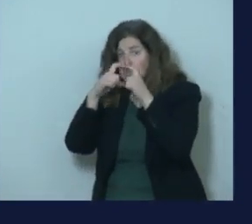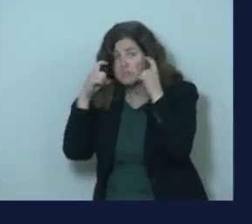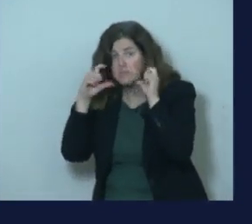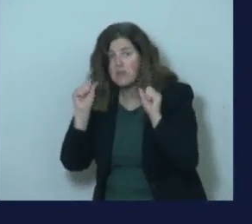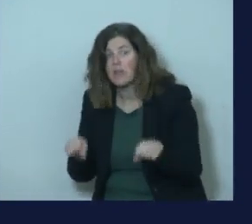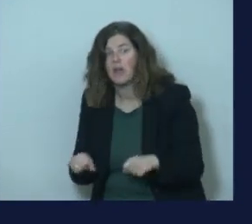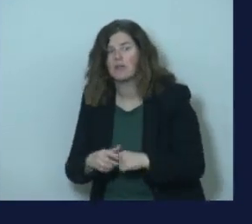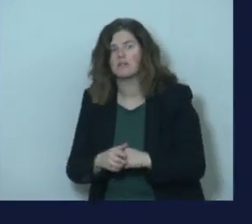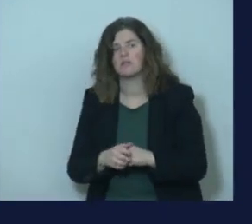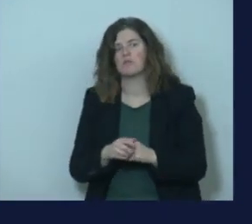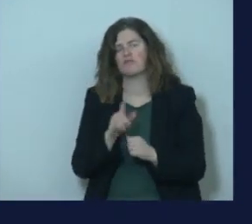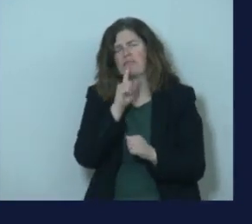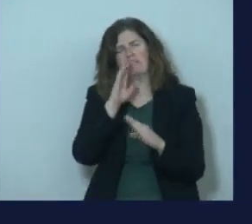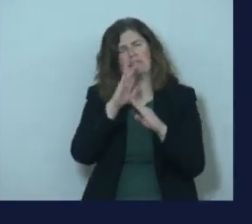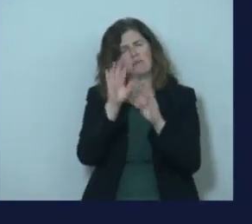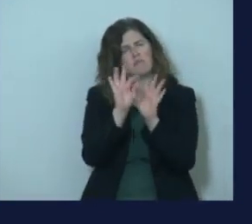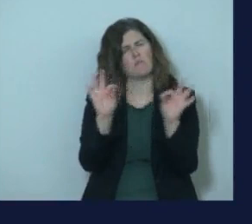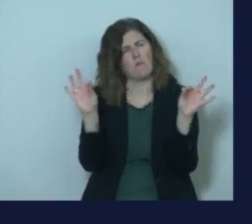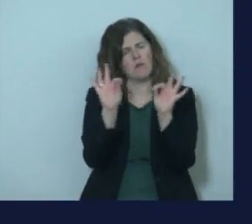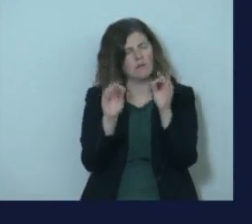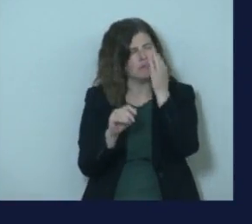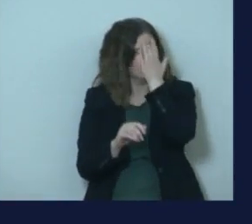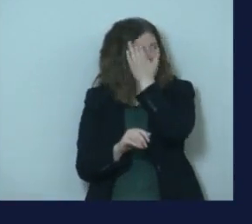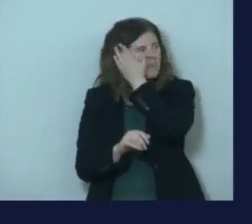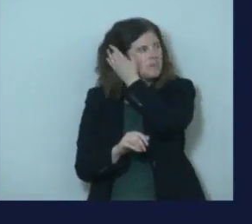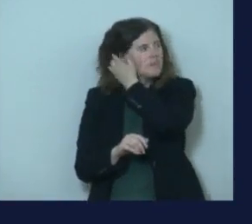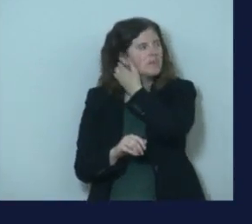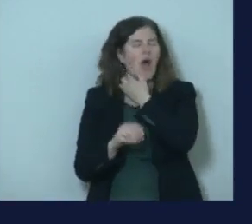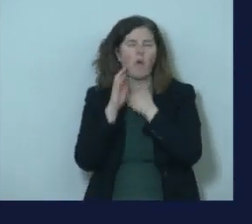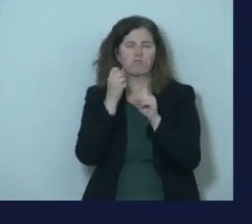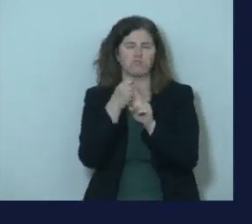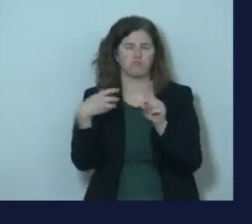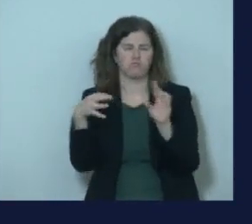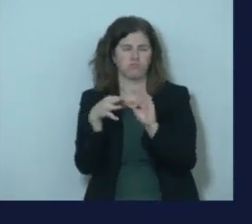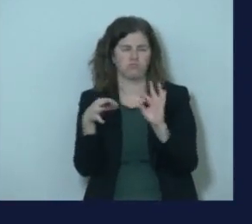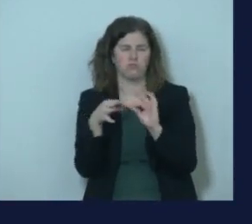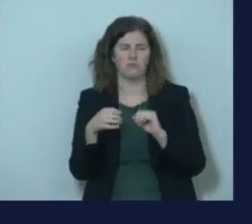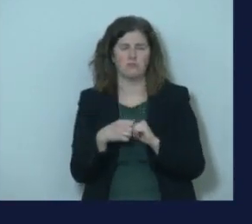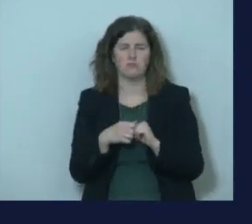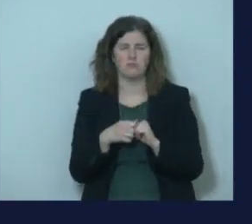MAKE FACE COVERINGS IF YOU HAVE EXTRA FABRIC OR OTHER RESOURCES.